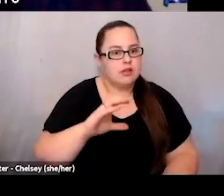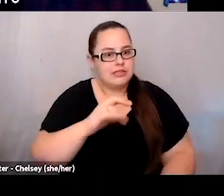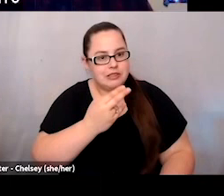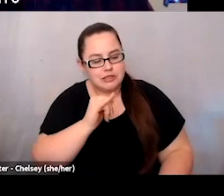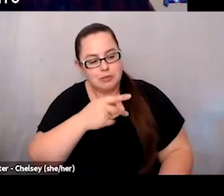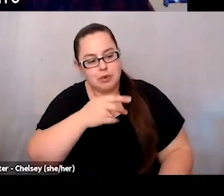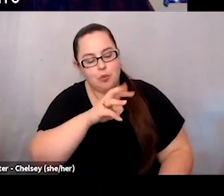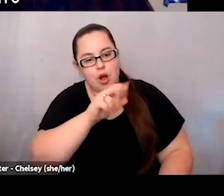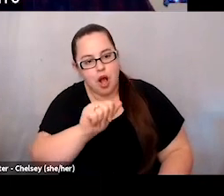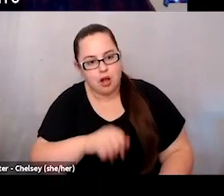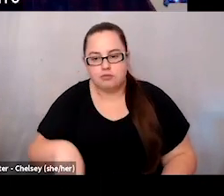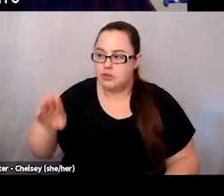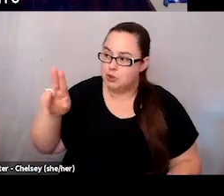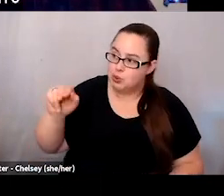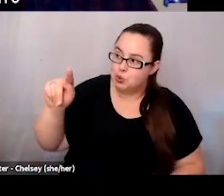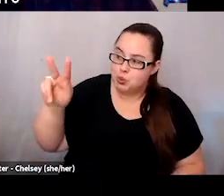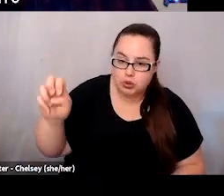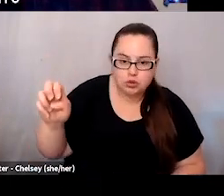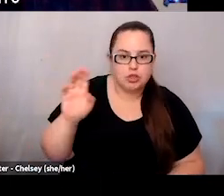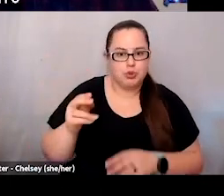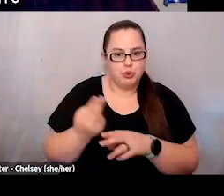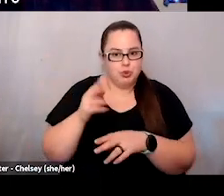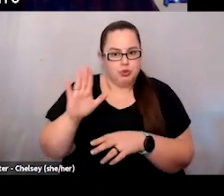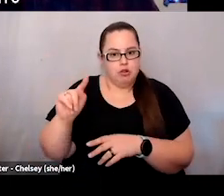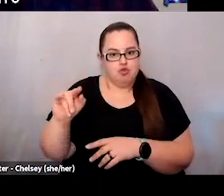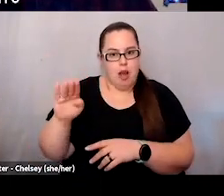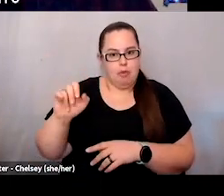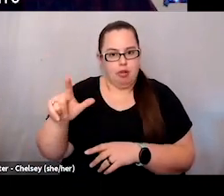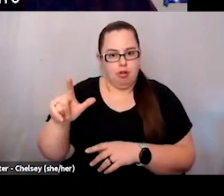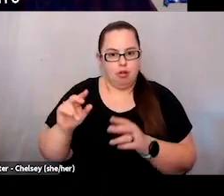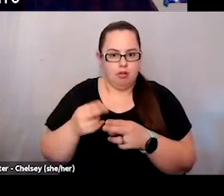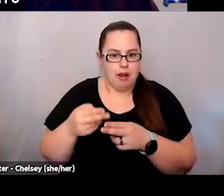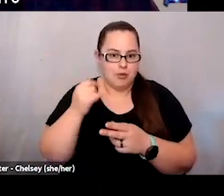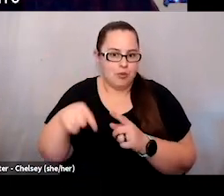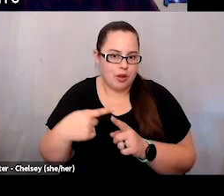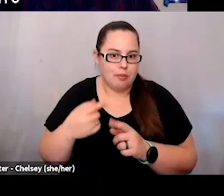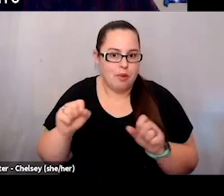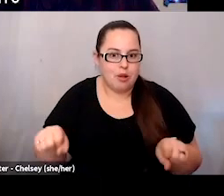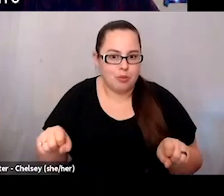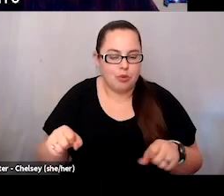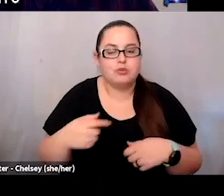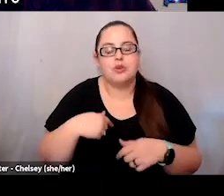say the Ute. So use the tribal names when possible. When I'm talking about Mono people,